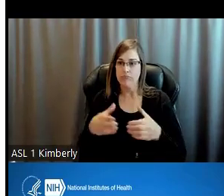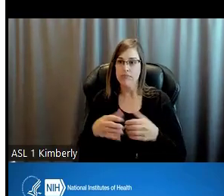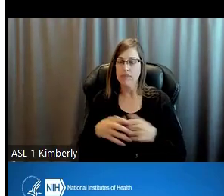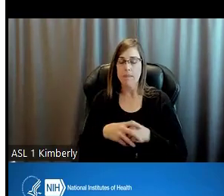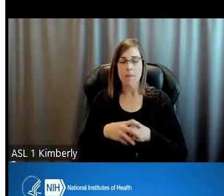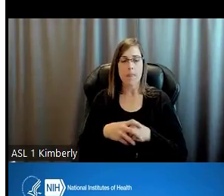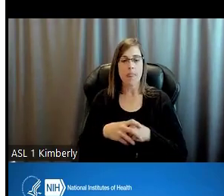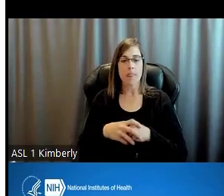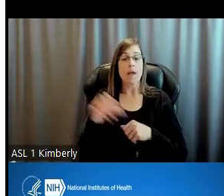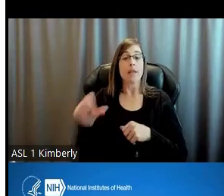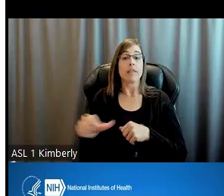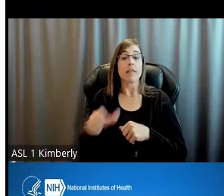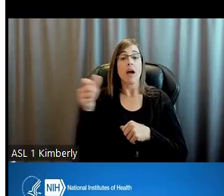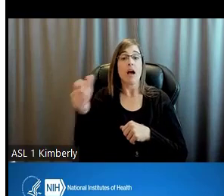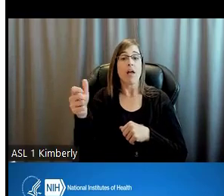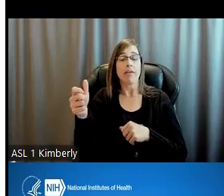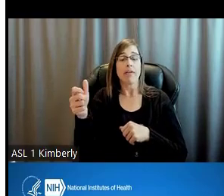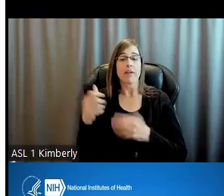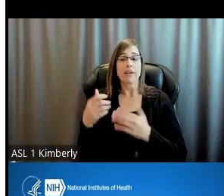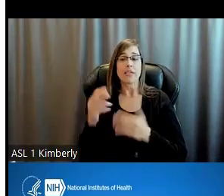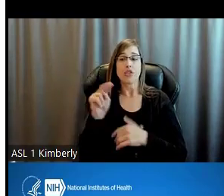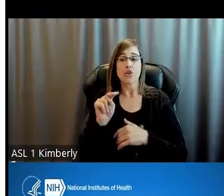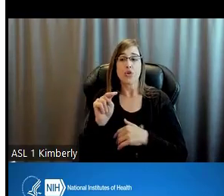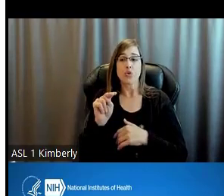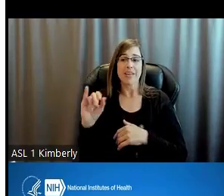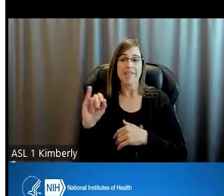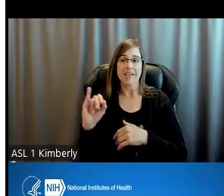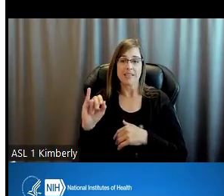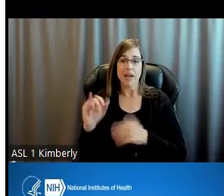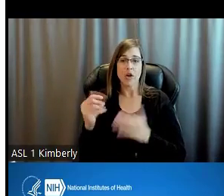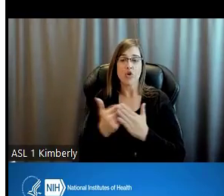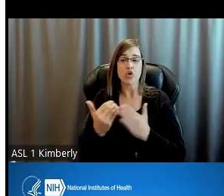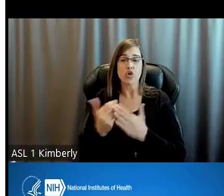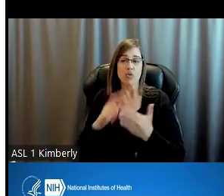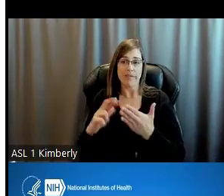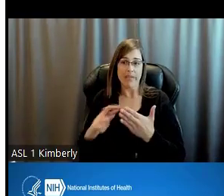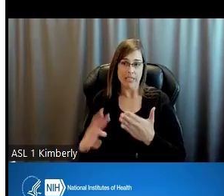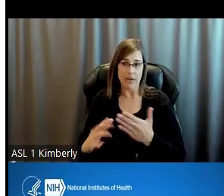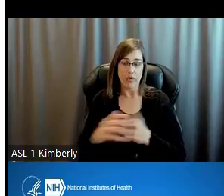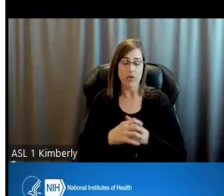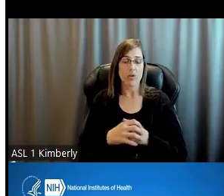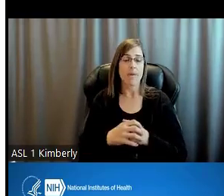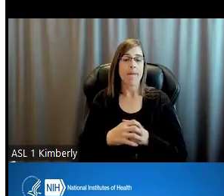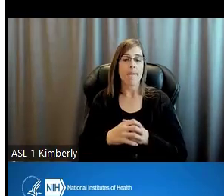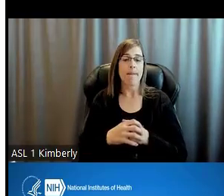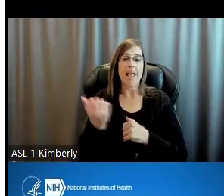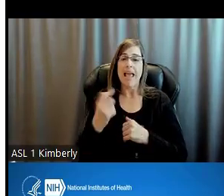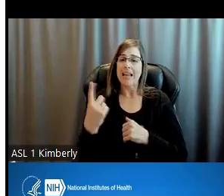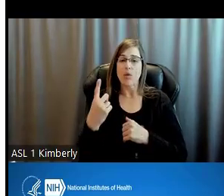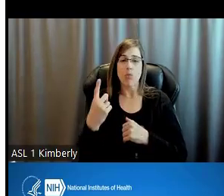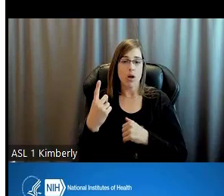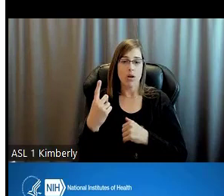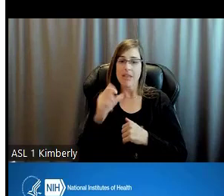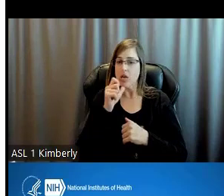The other flavor is new investigator. So this is anyone who hasn't received an R01 or equivalent.